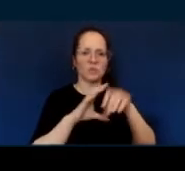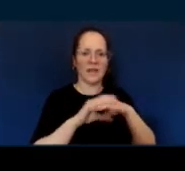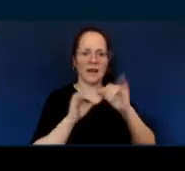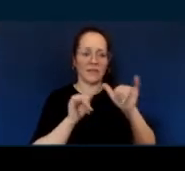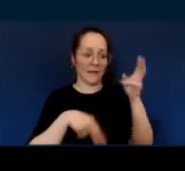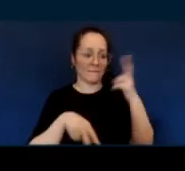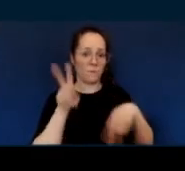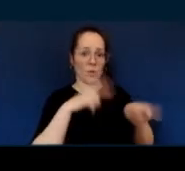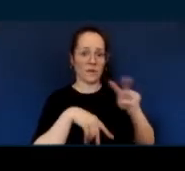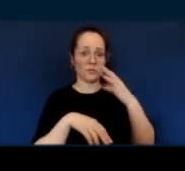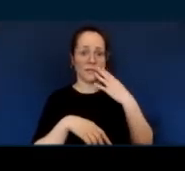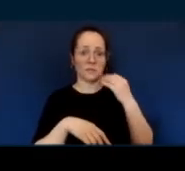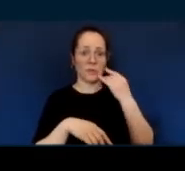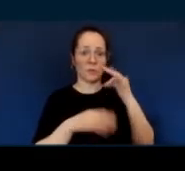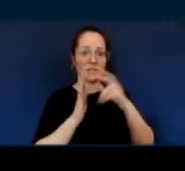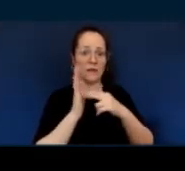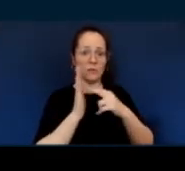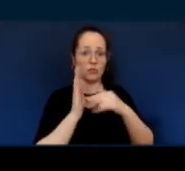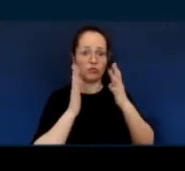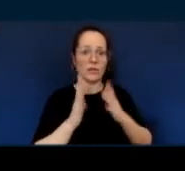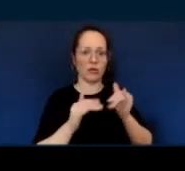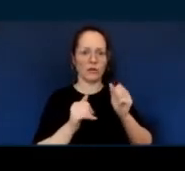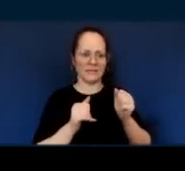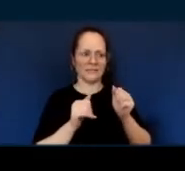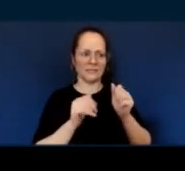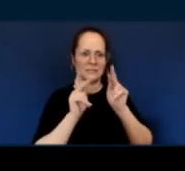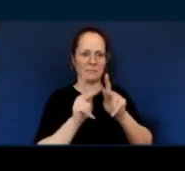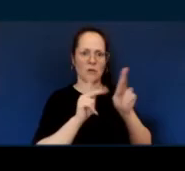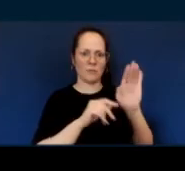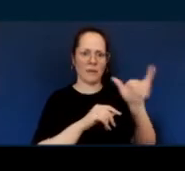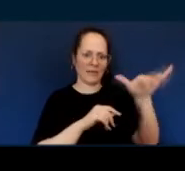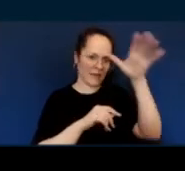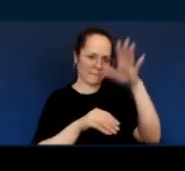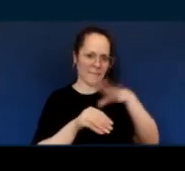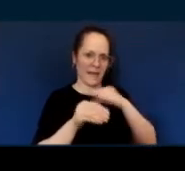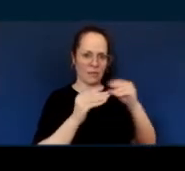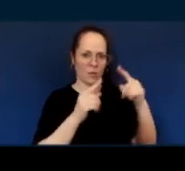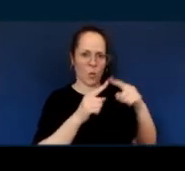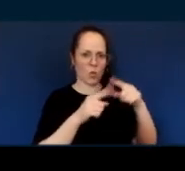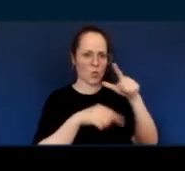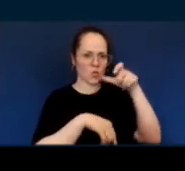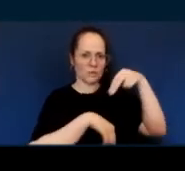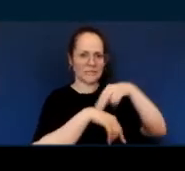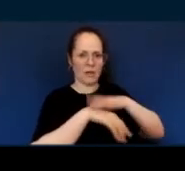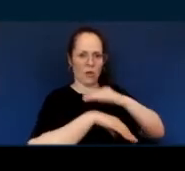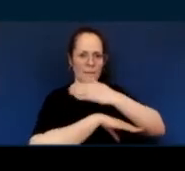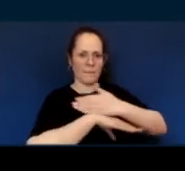MIRRORED BY THE MAN IN THE UPPER LEFT CONNER STANDING ON A BALCONY AND READJUSTING HIS